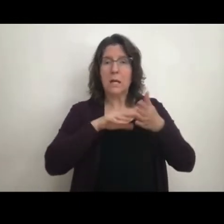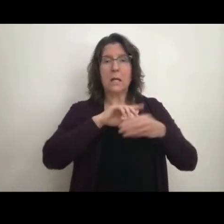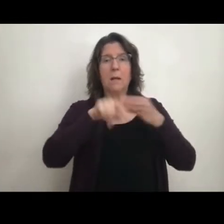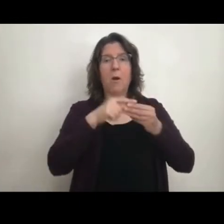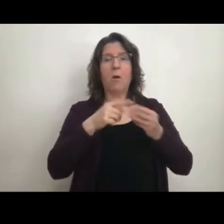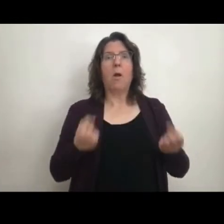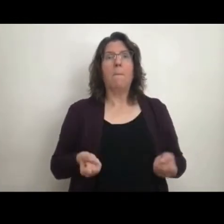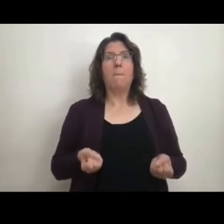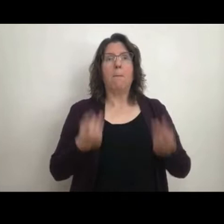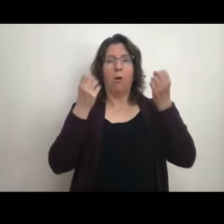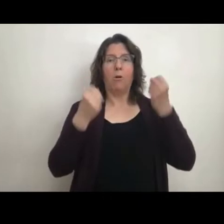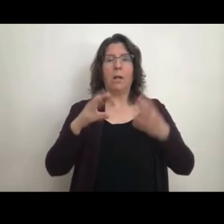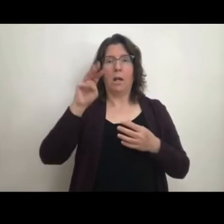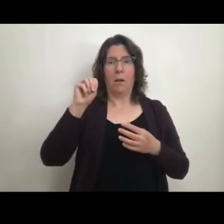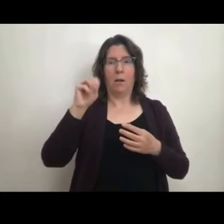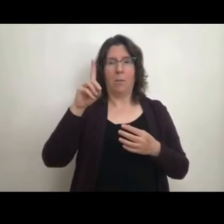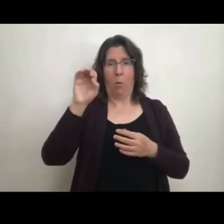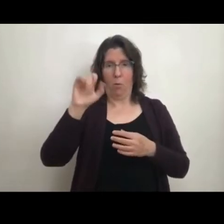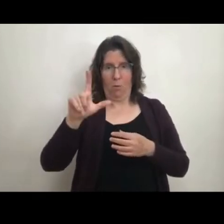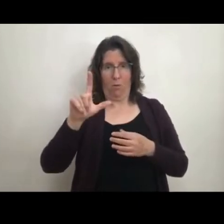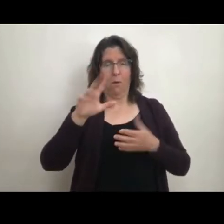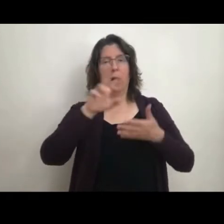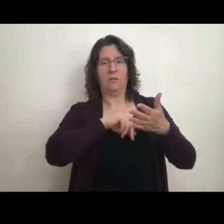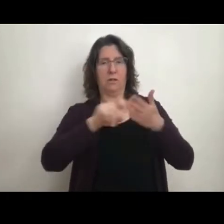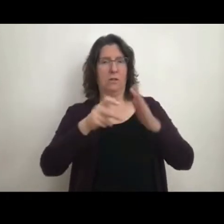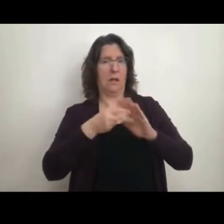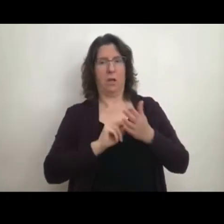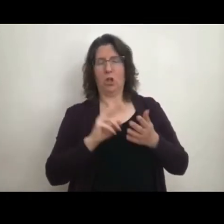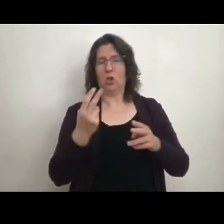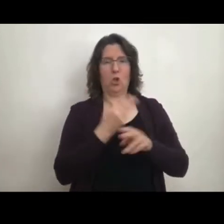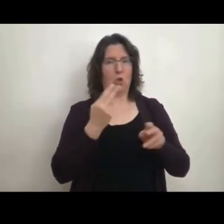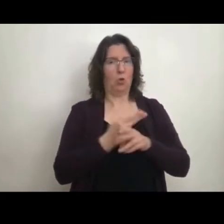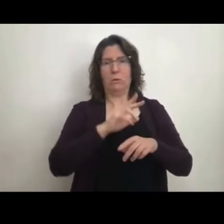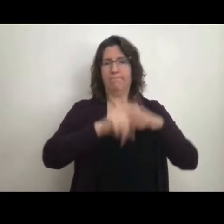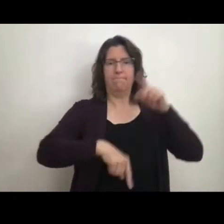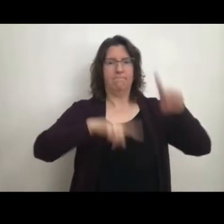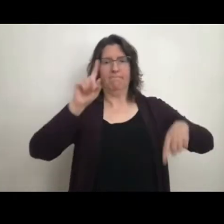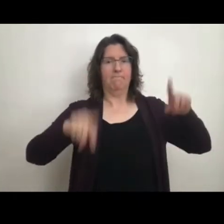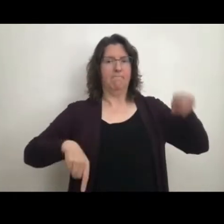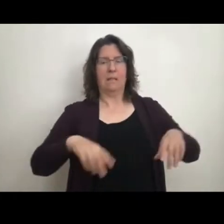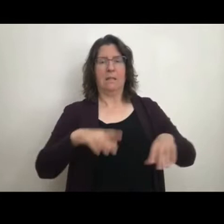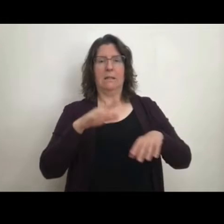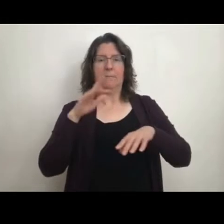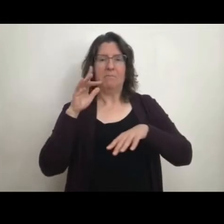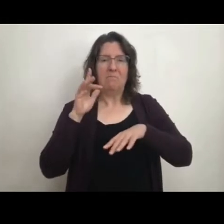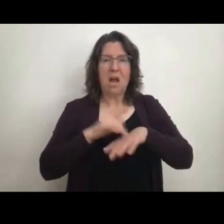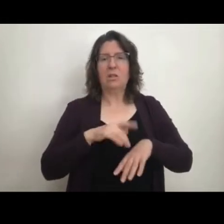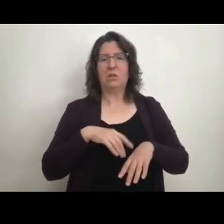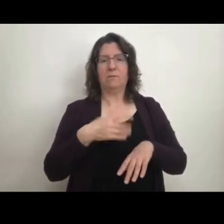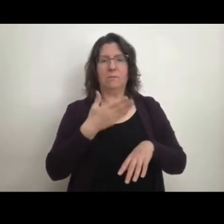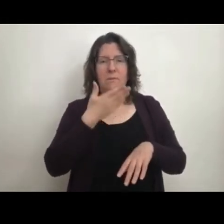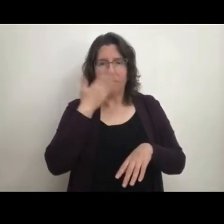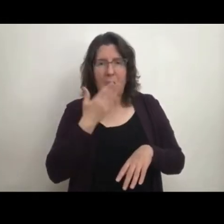This includes multimodal literacies, where various modalities can be incorporated into the teaching -